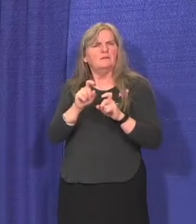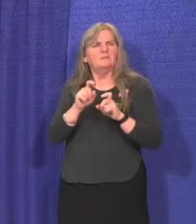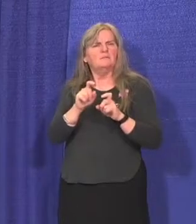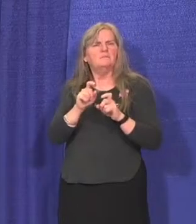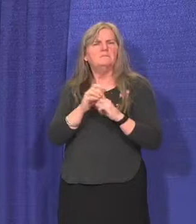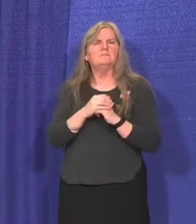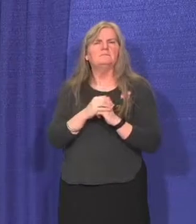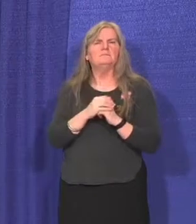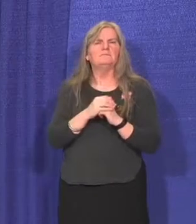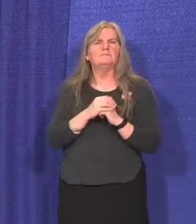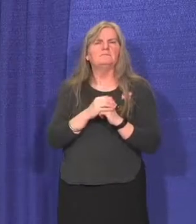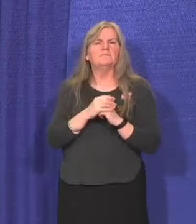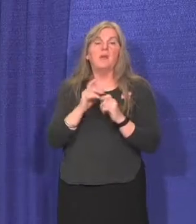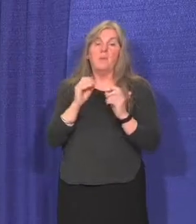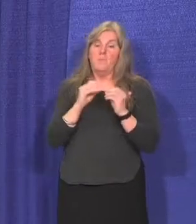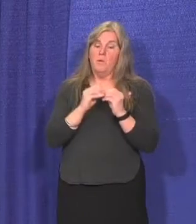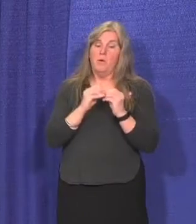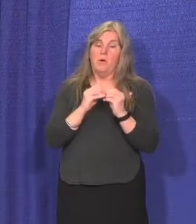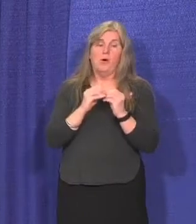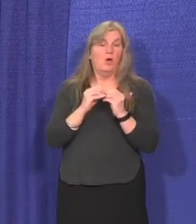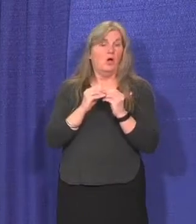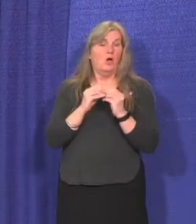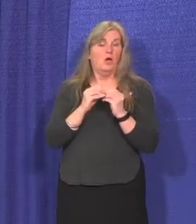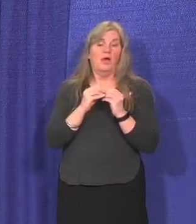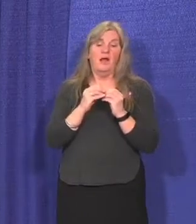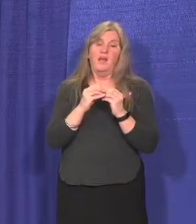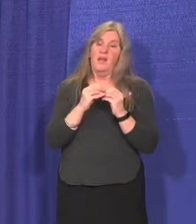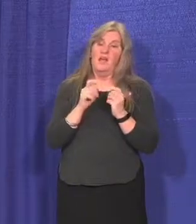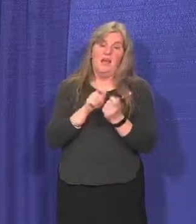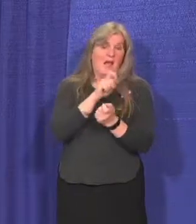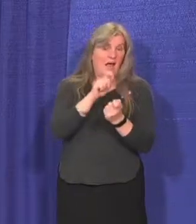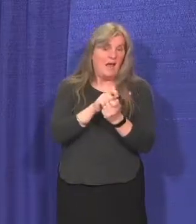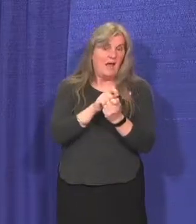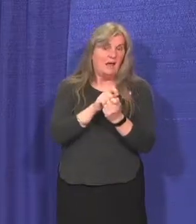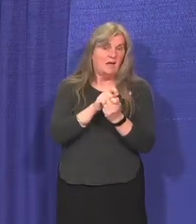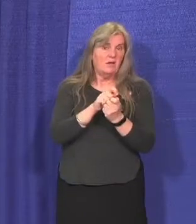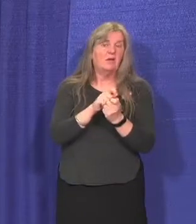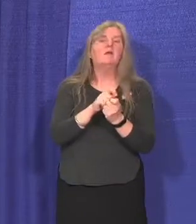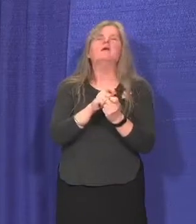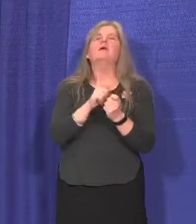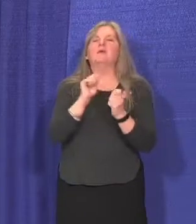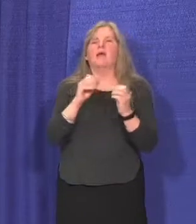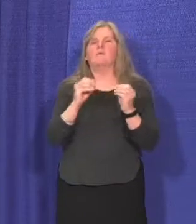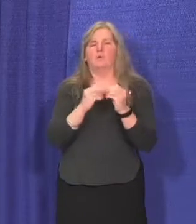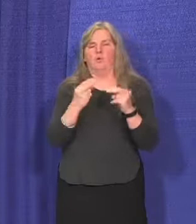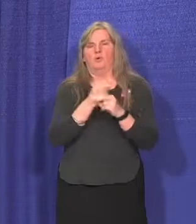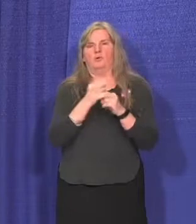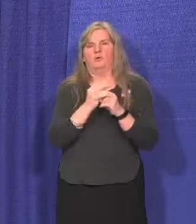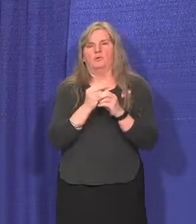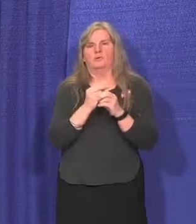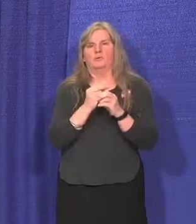false-positive which will allow us to use these in different ways.